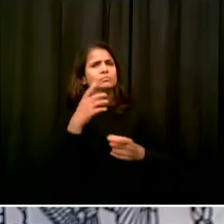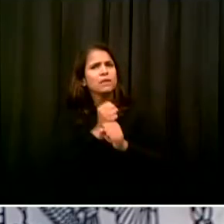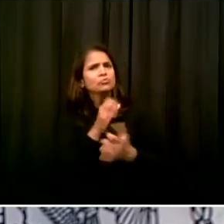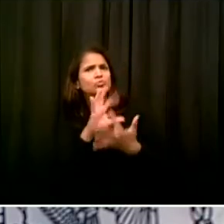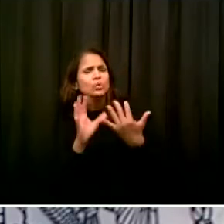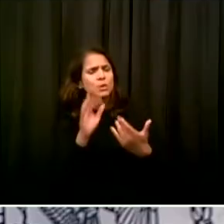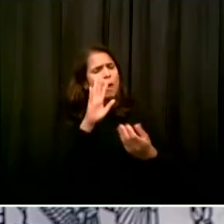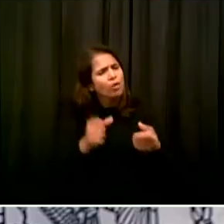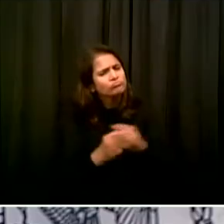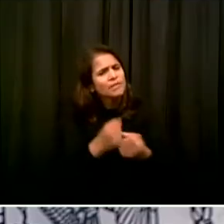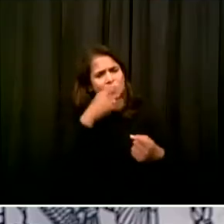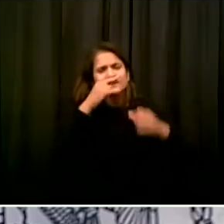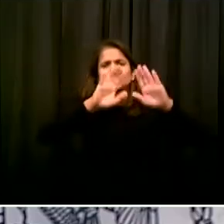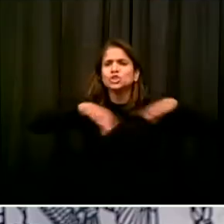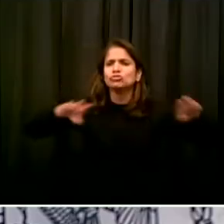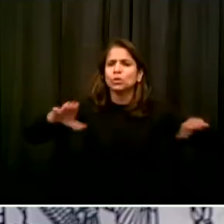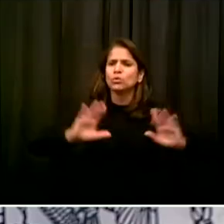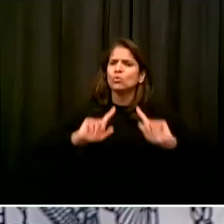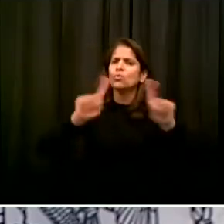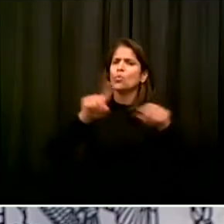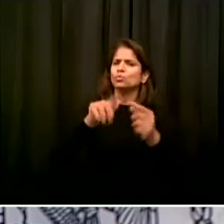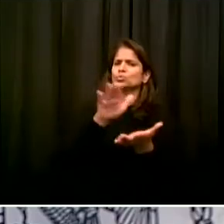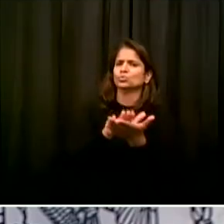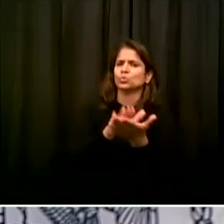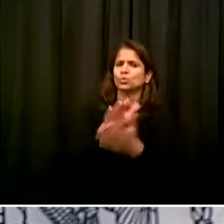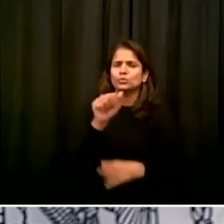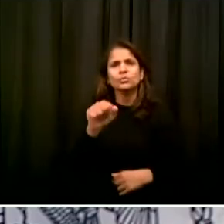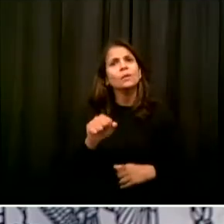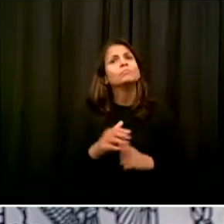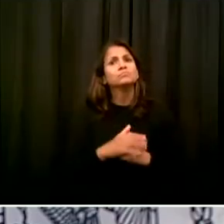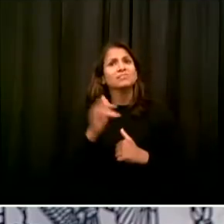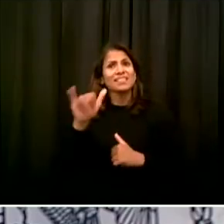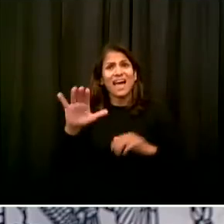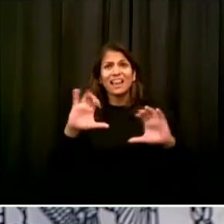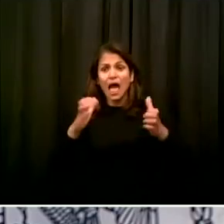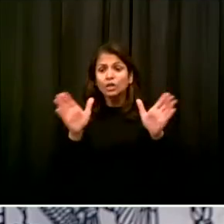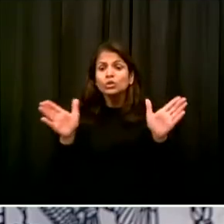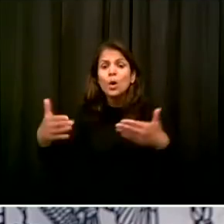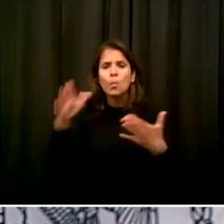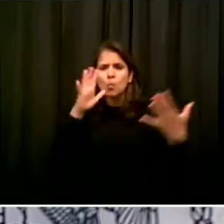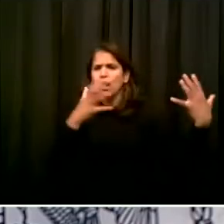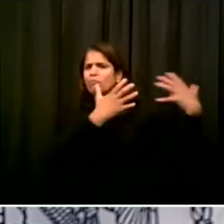SUPPORT THE KIDS. TO YOUR POINT ABOUT WHAT WILL BE